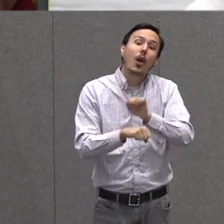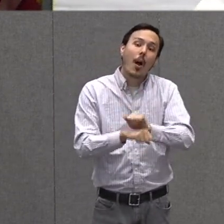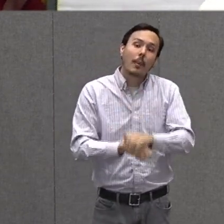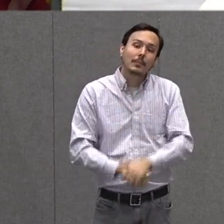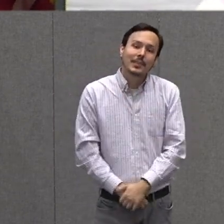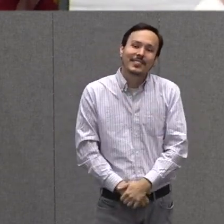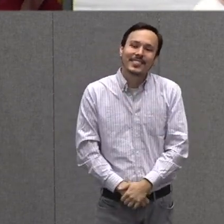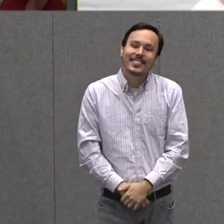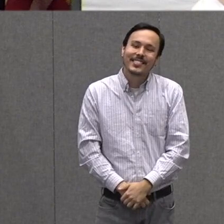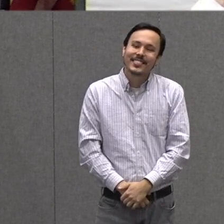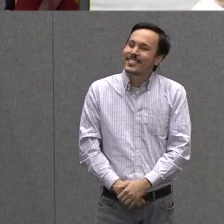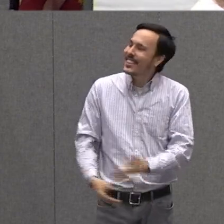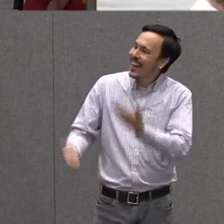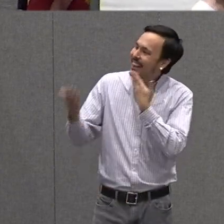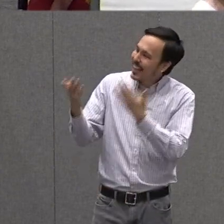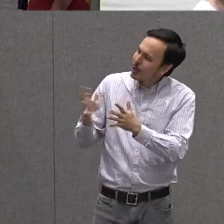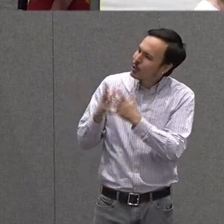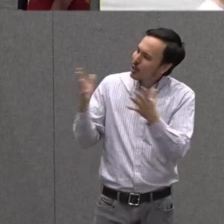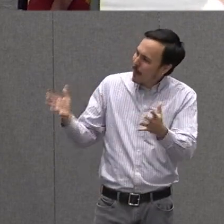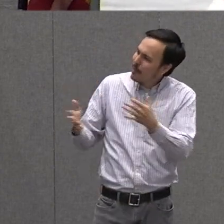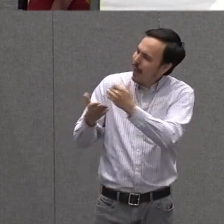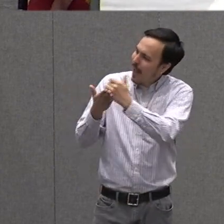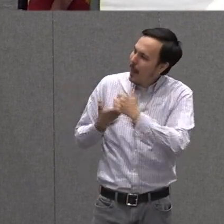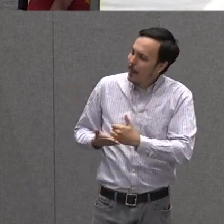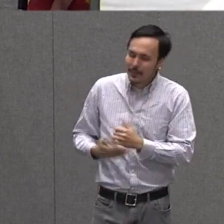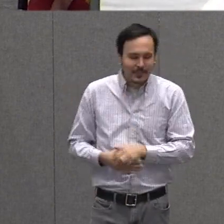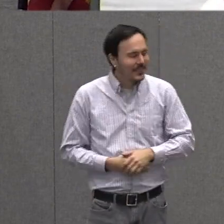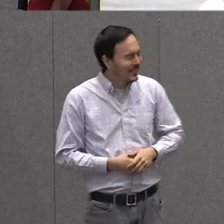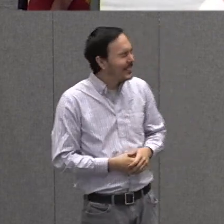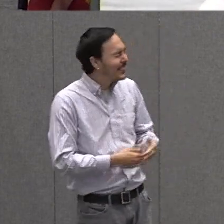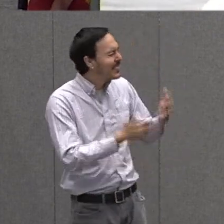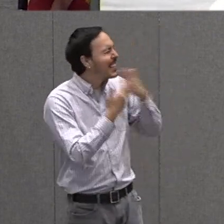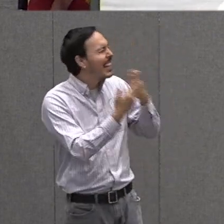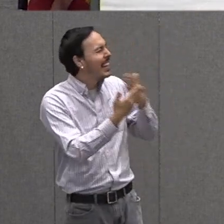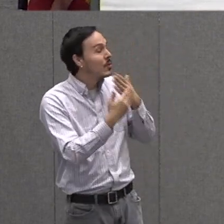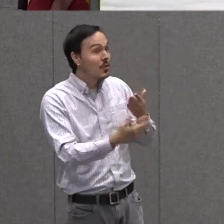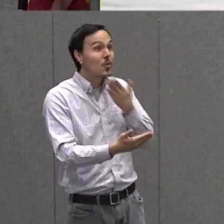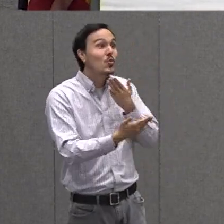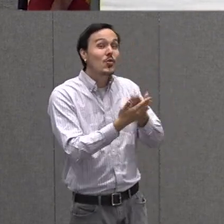Thank you so much, Ms Torres, for helping me out. Thank you, have a good day, boys and girls.